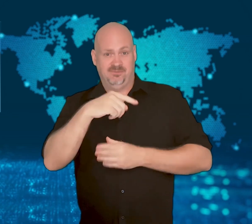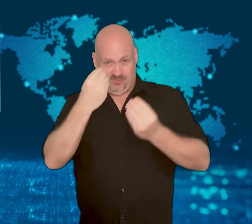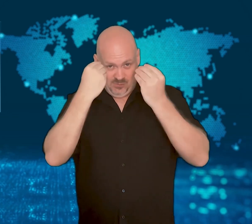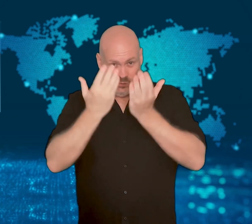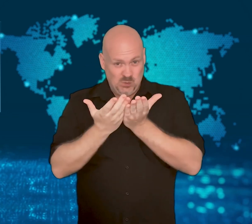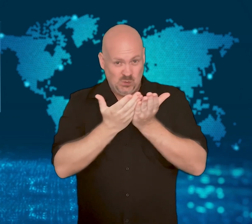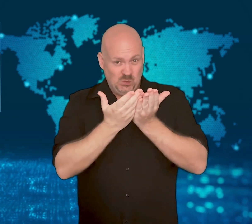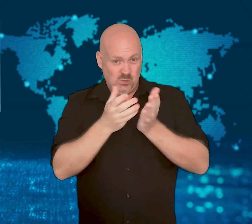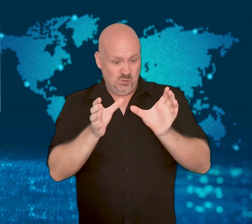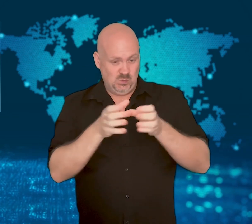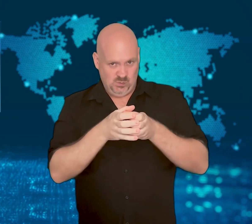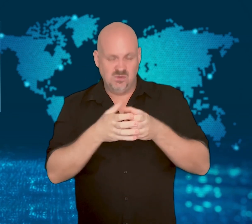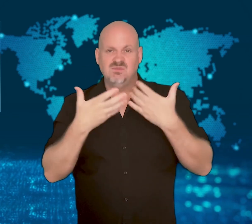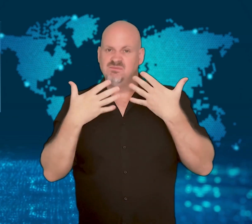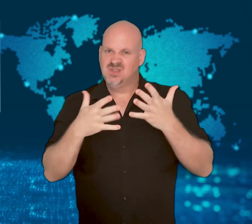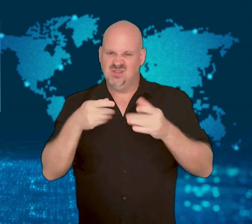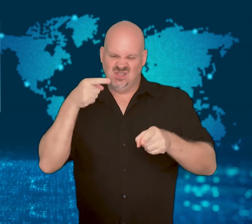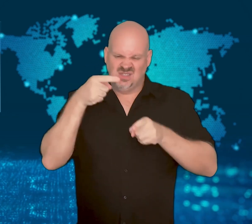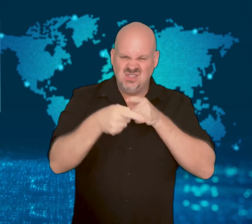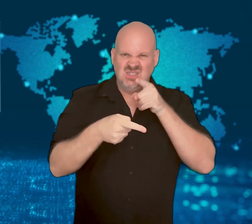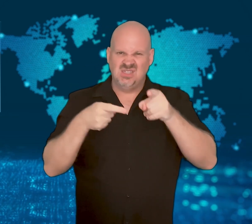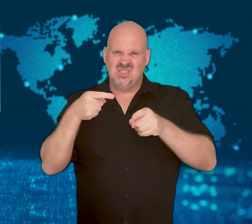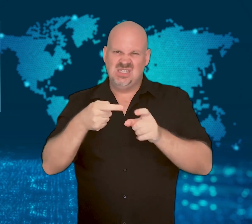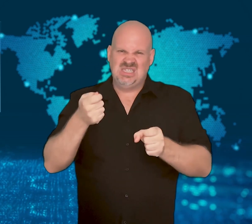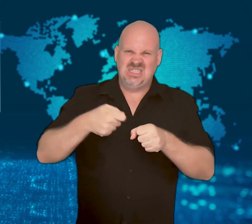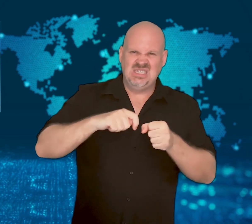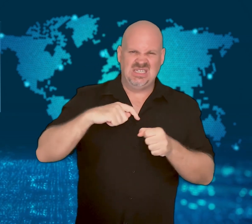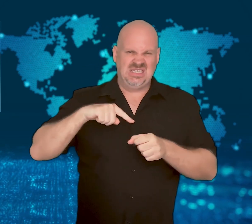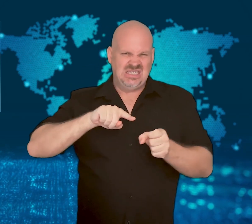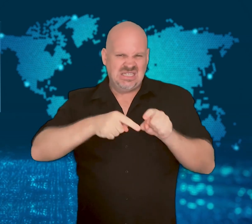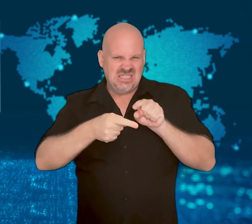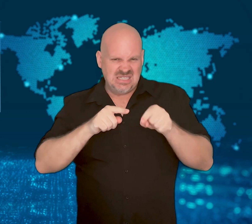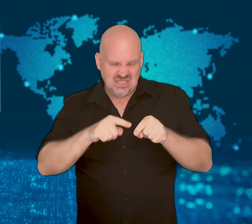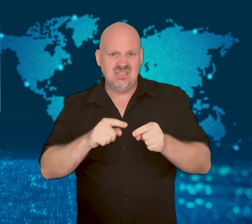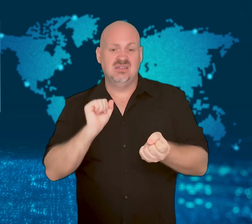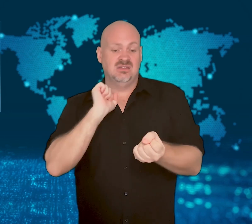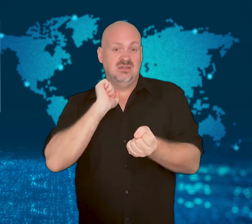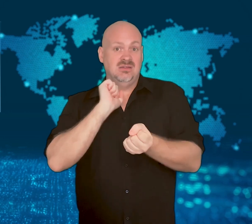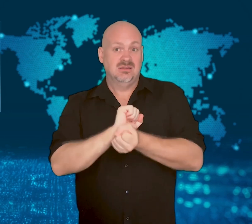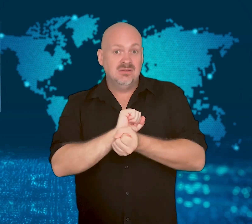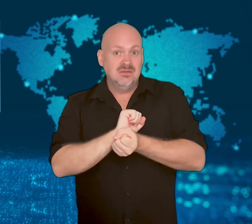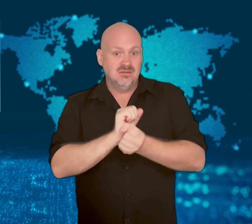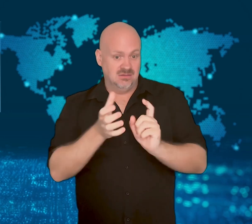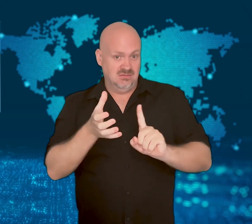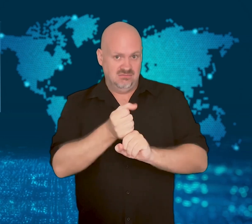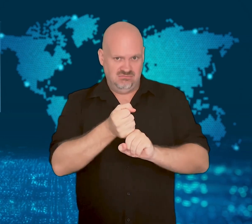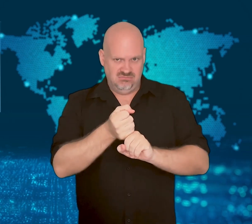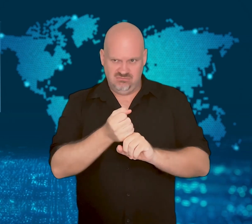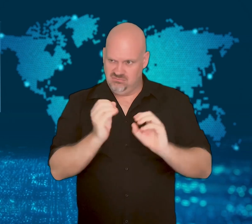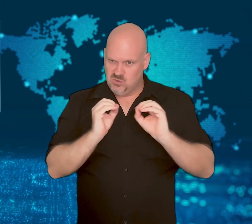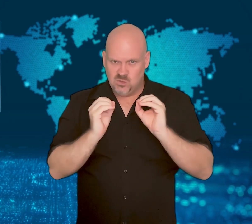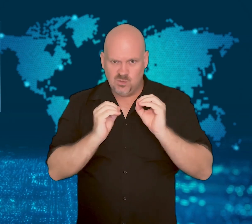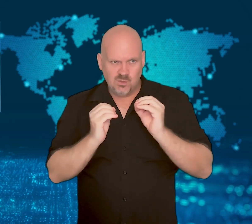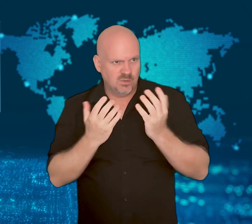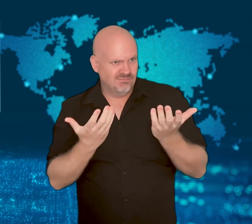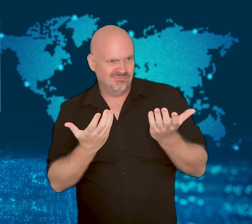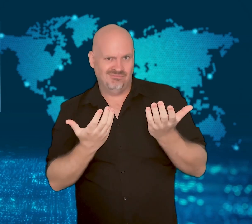They also say that evidence was altered and that the students were tortured,